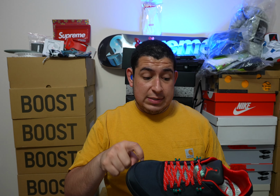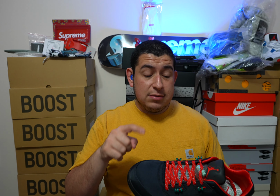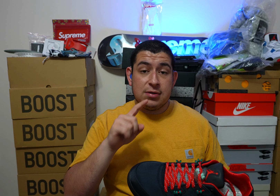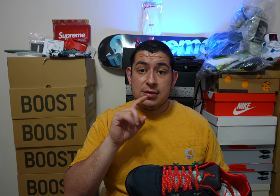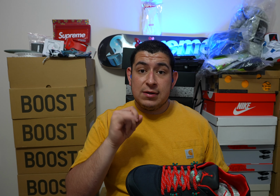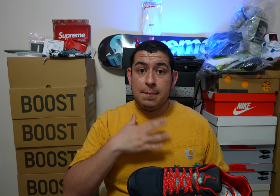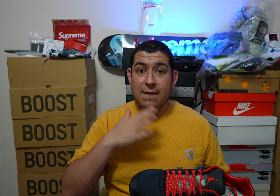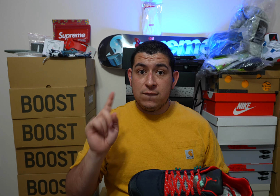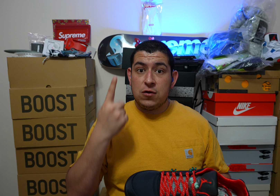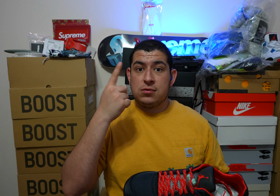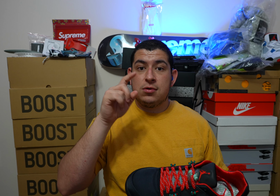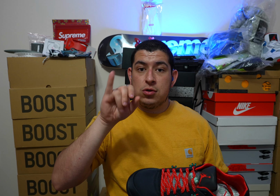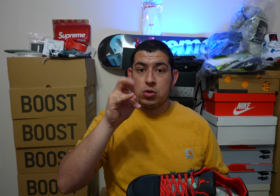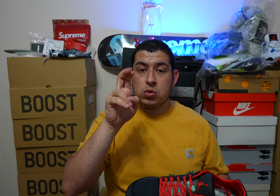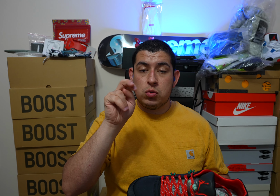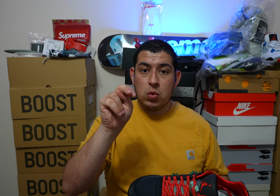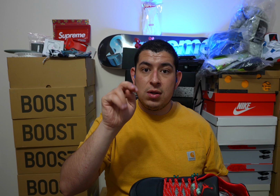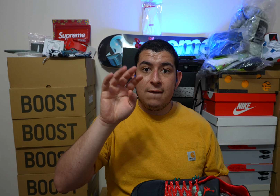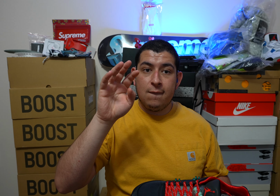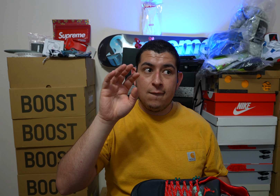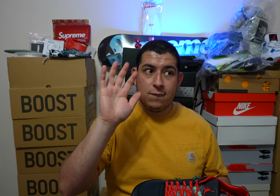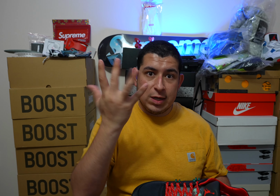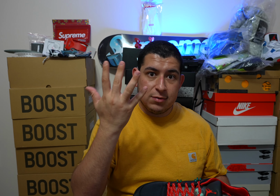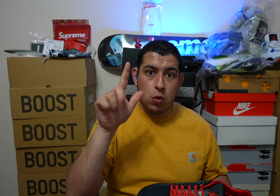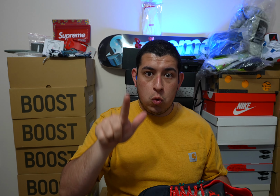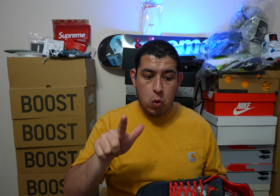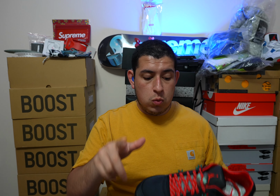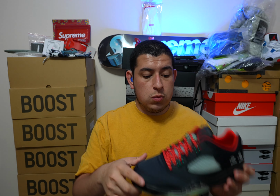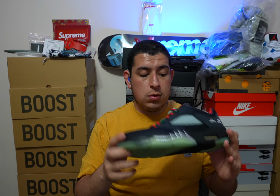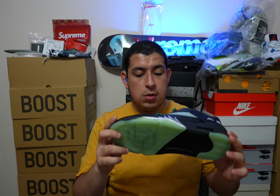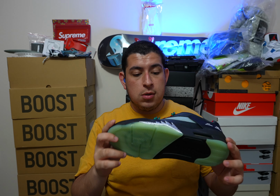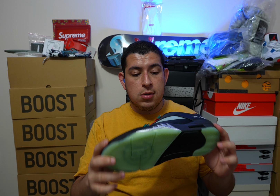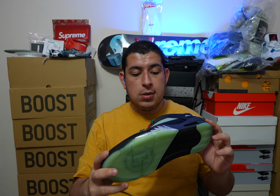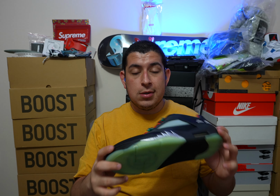This is my Jordan 5 low as well. I meant it comes to my collection.